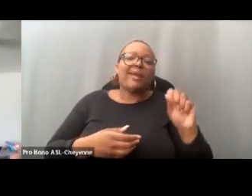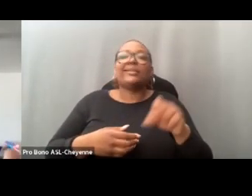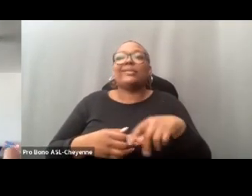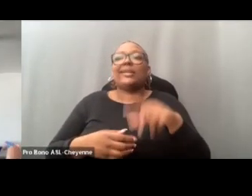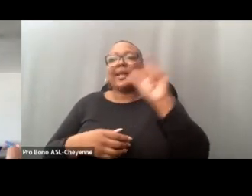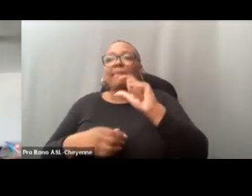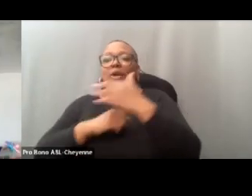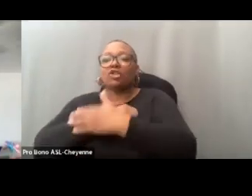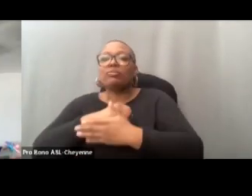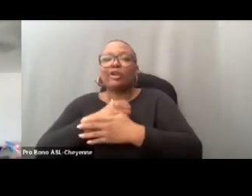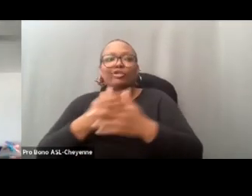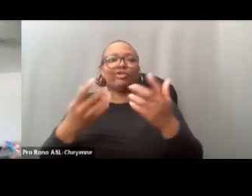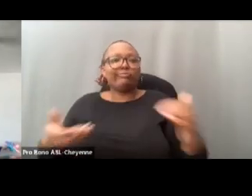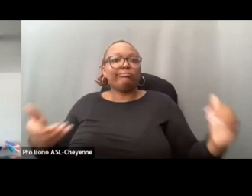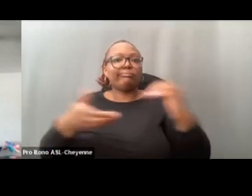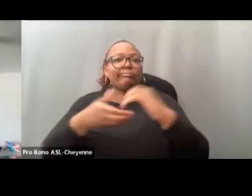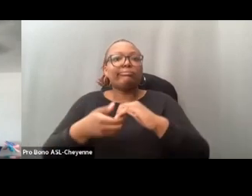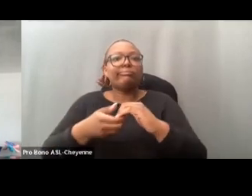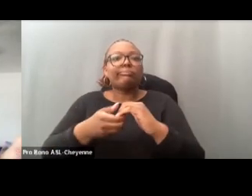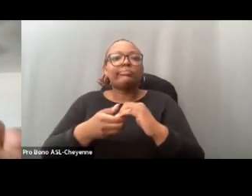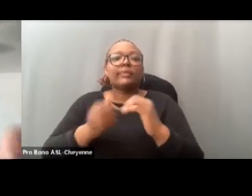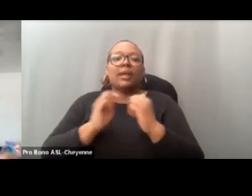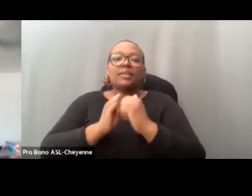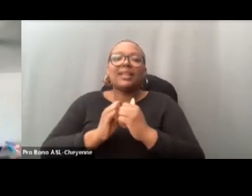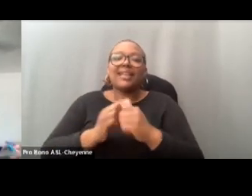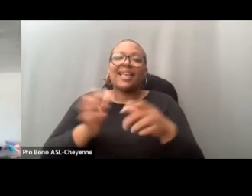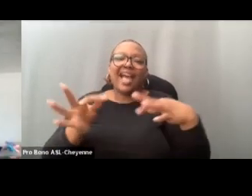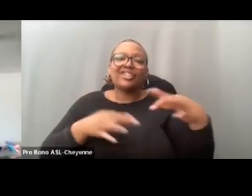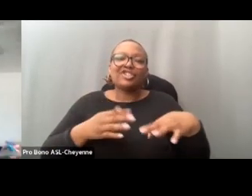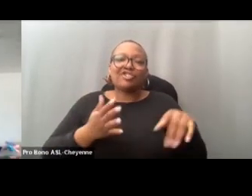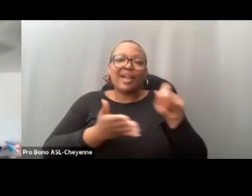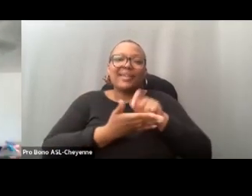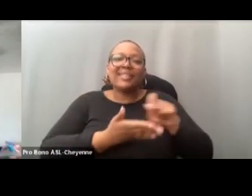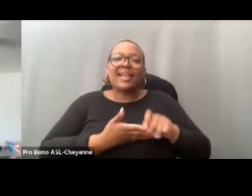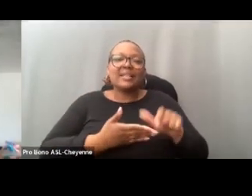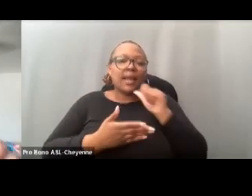And I described this in the essay, I won't go into every detail,